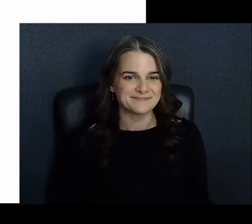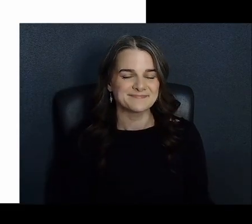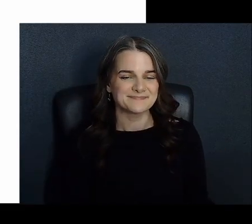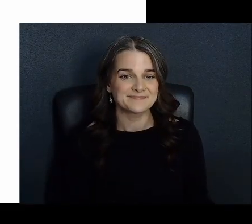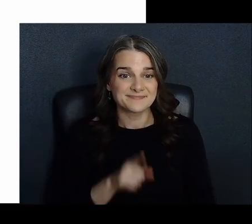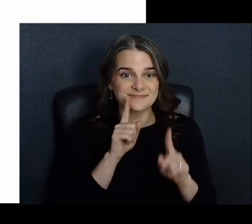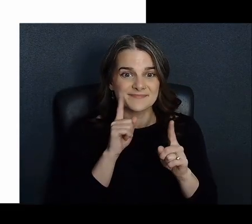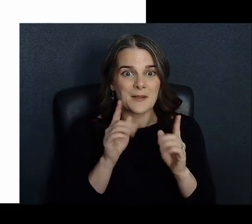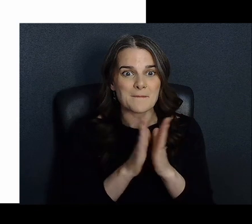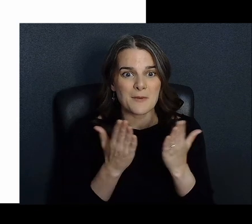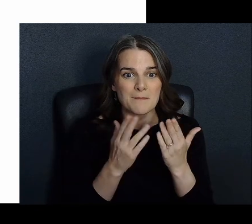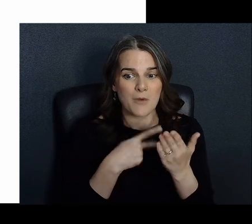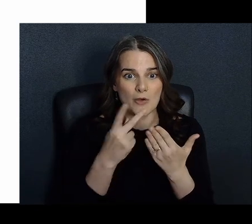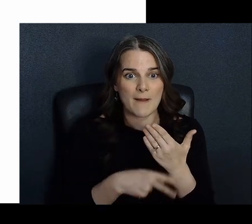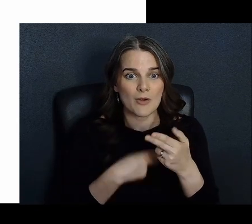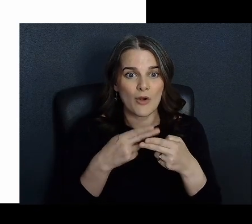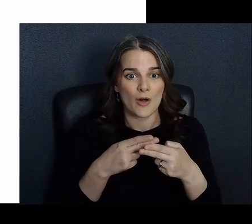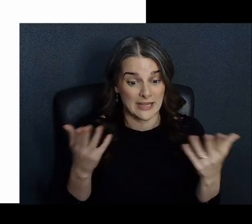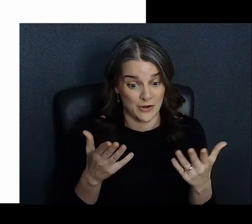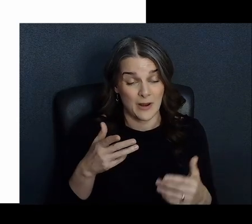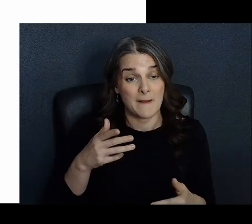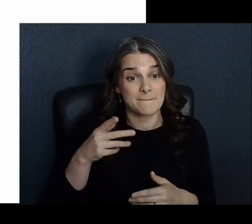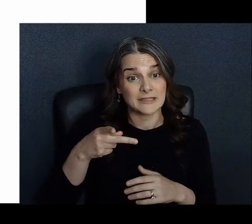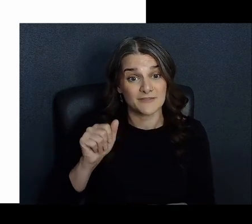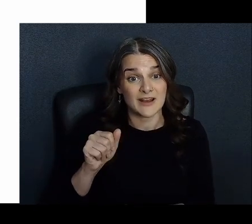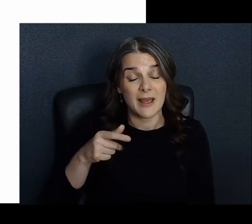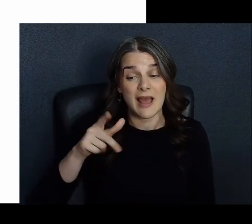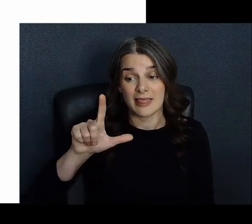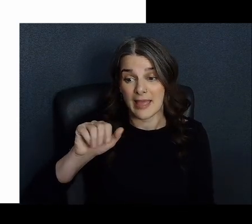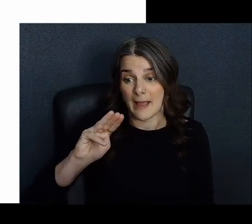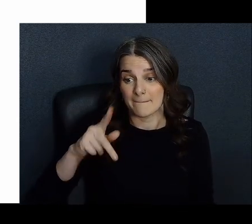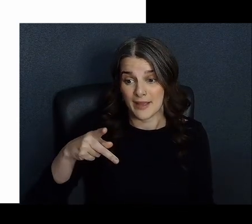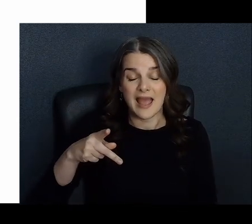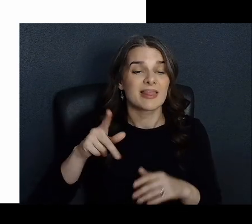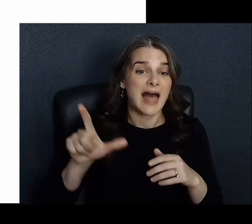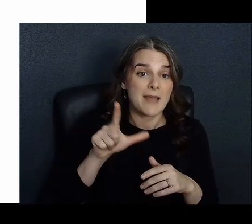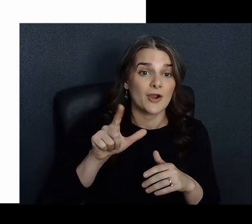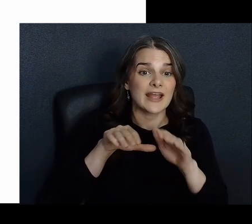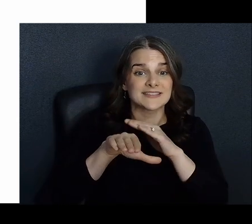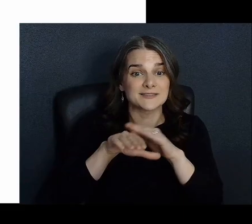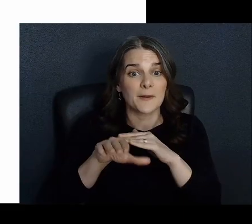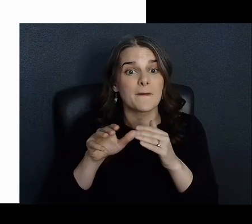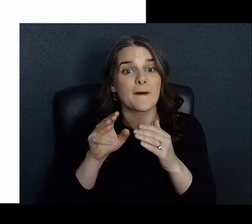it's called LAMP, Library of Accessible Media Pennsylvania. And so it's open to anybody that has a print